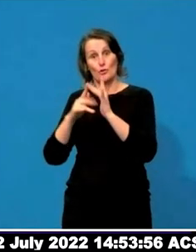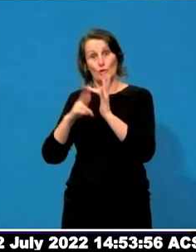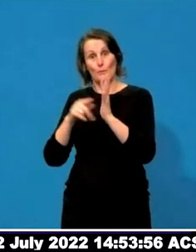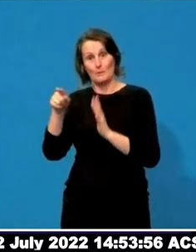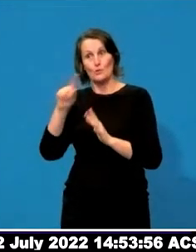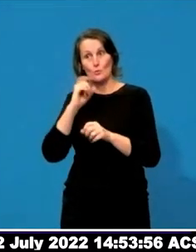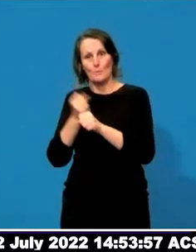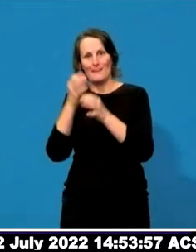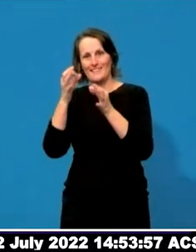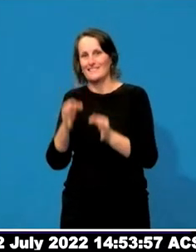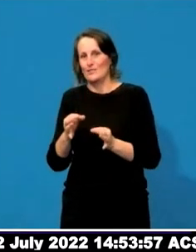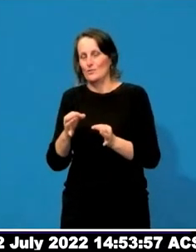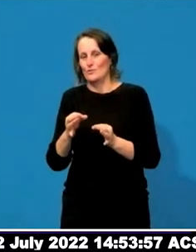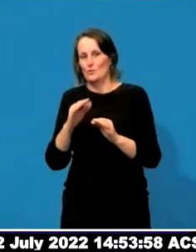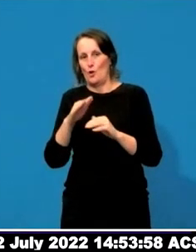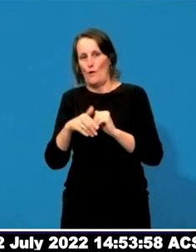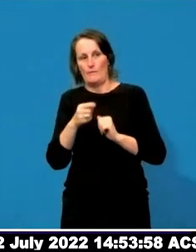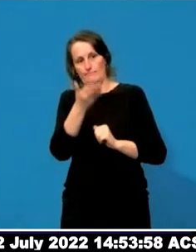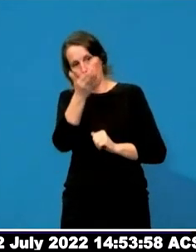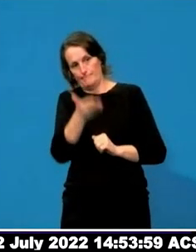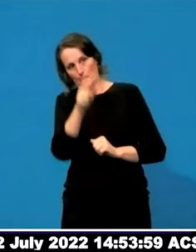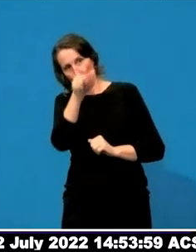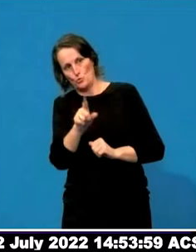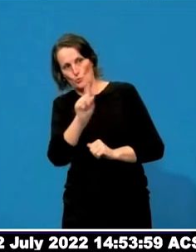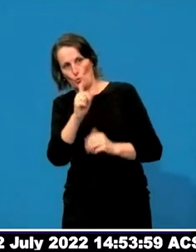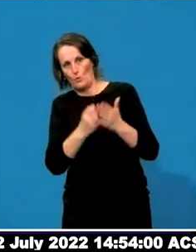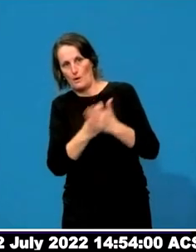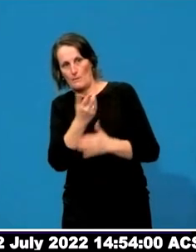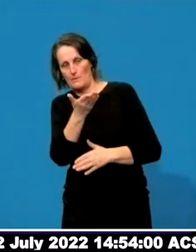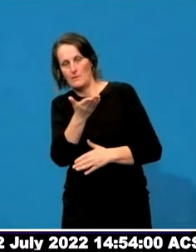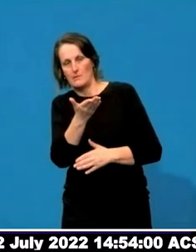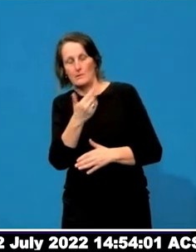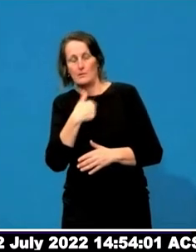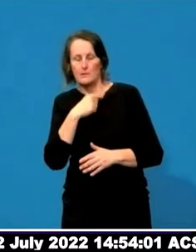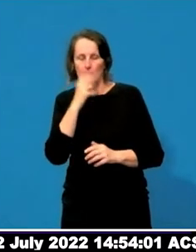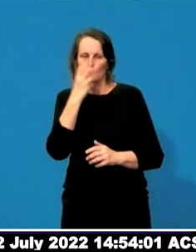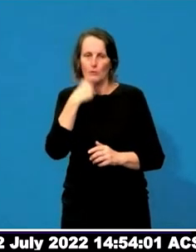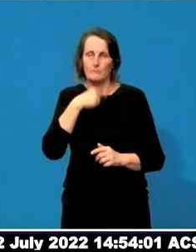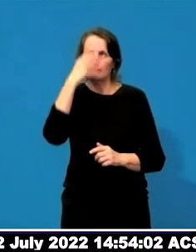you know, what's going to happen with that person after the fact. I'm sorry, my memory is not that great at the moment.